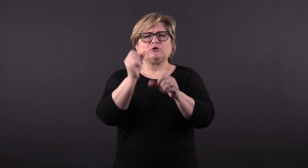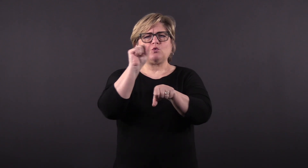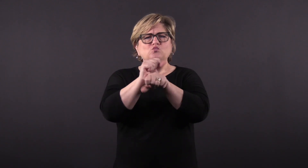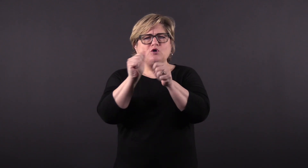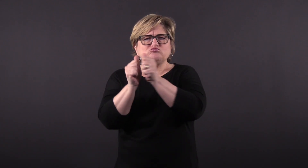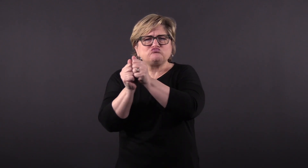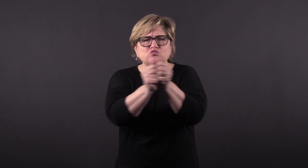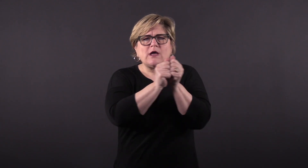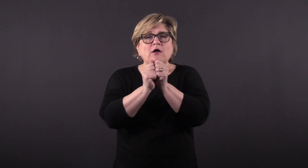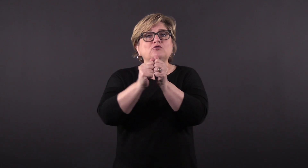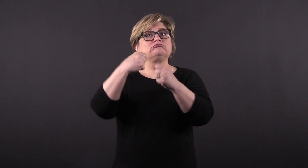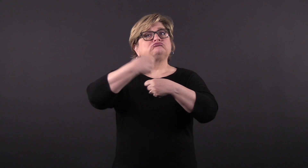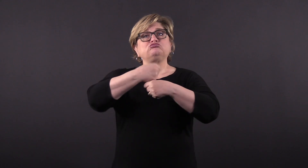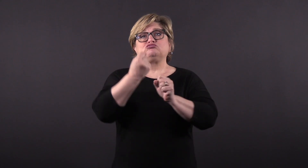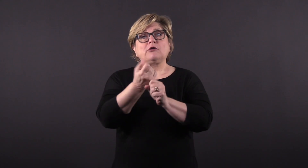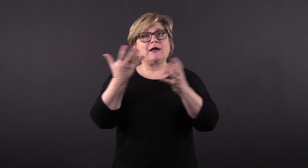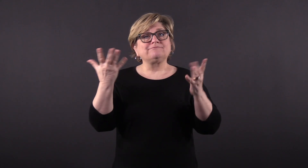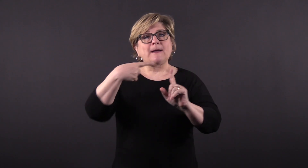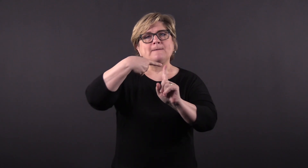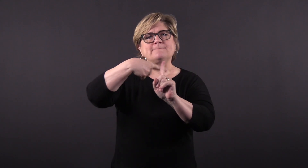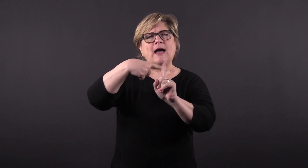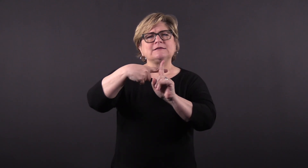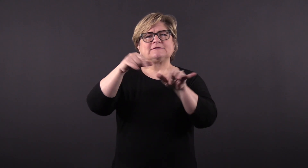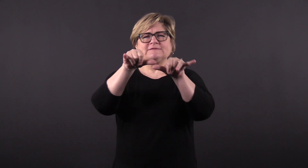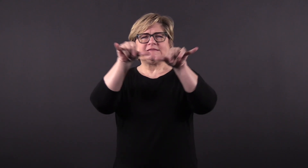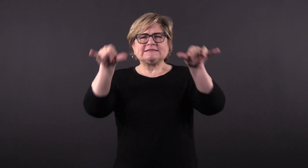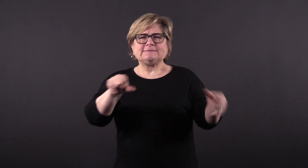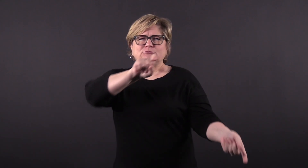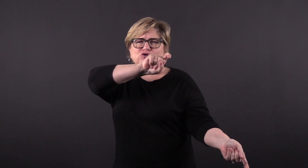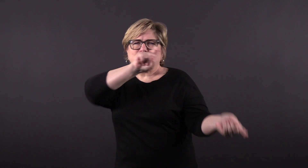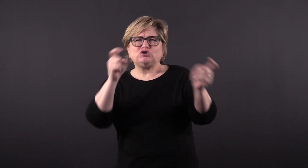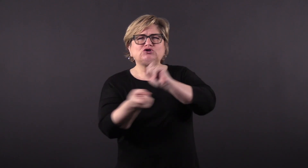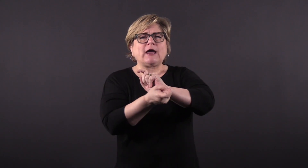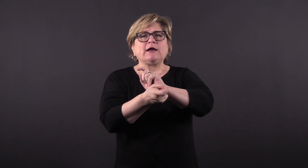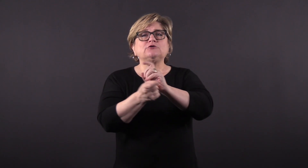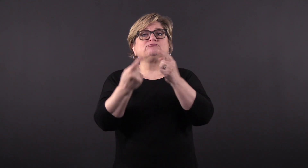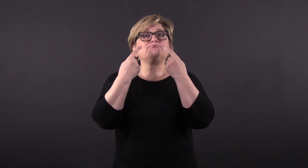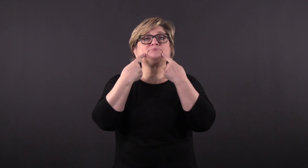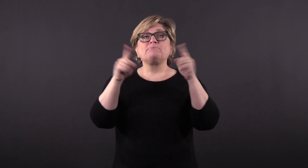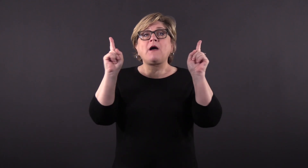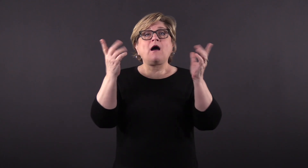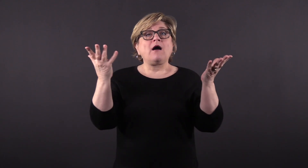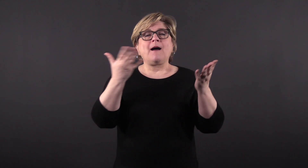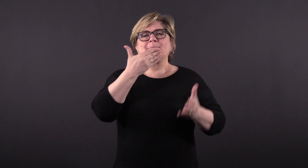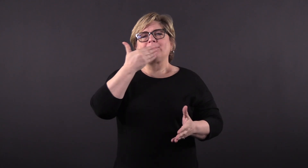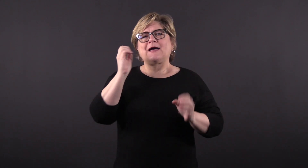and organizations that work together to create positive, systemic changes to achieve better